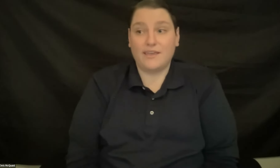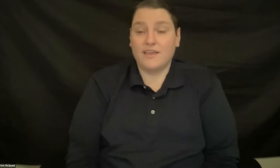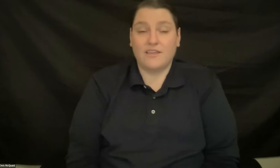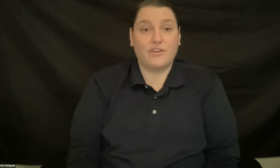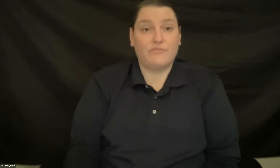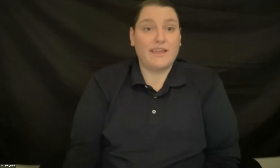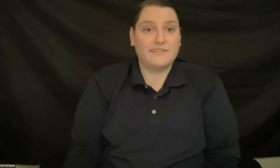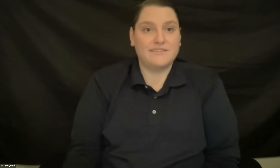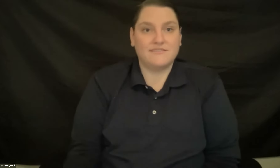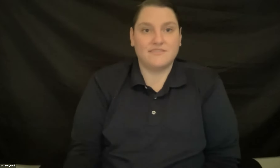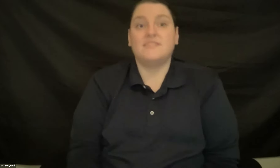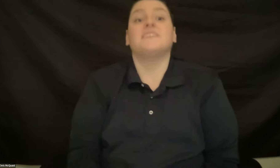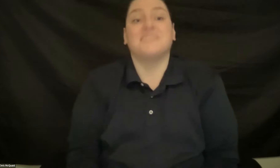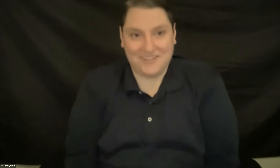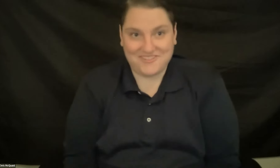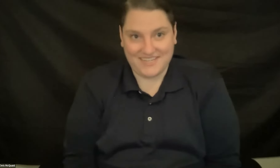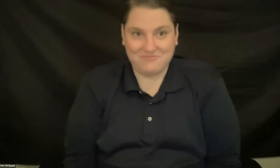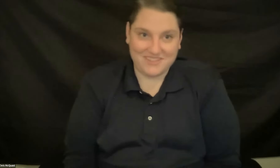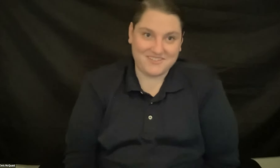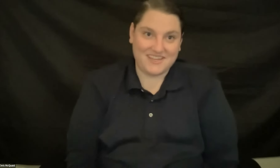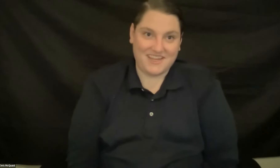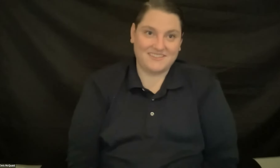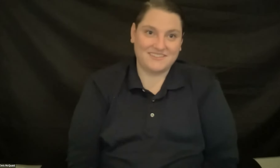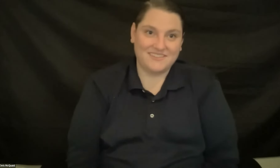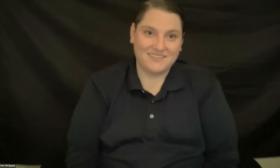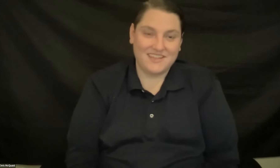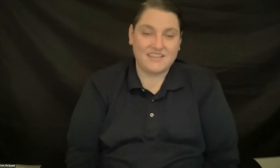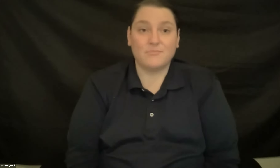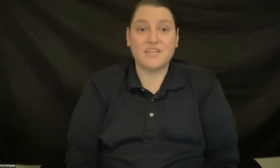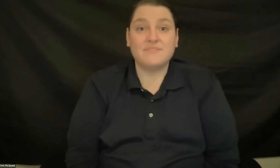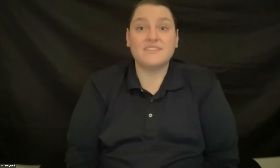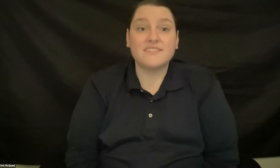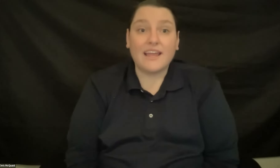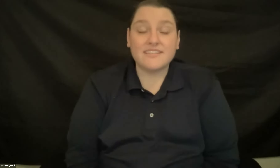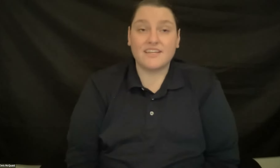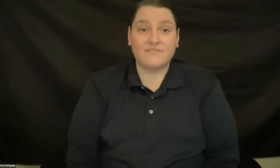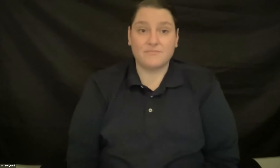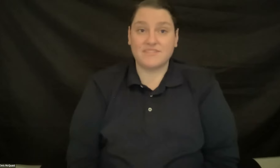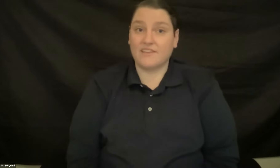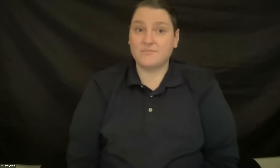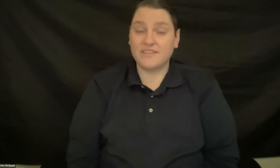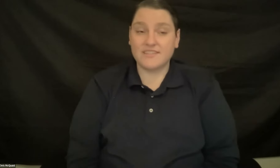And for the person signing who's having the stroke, they may feel like they're making perfect sense.